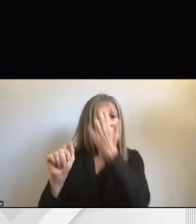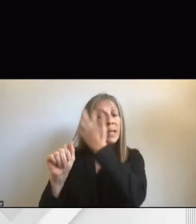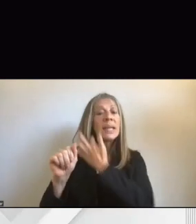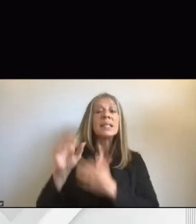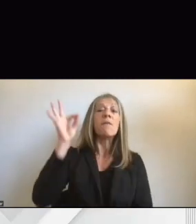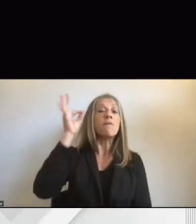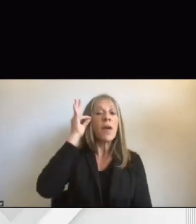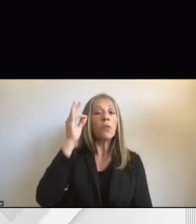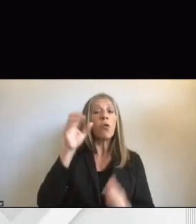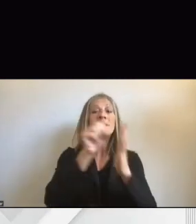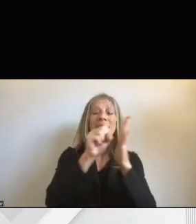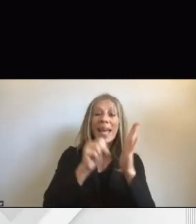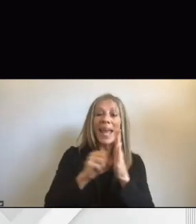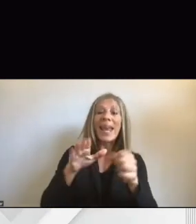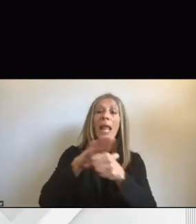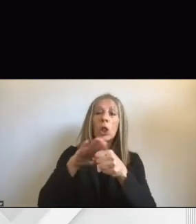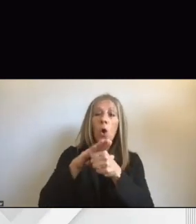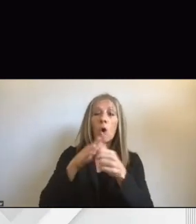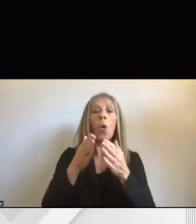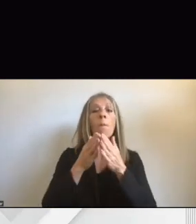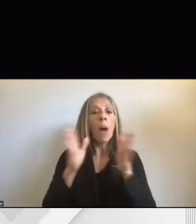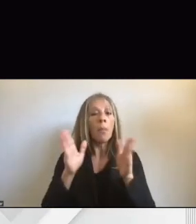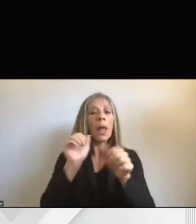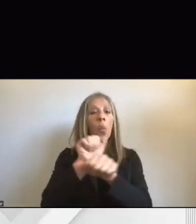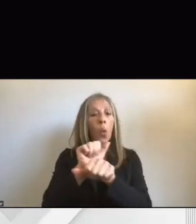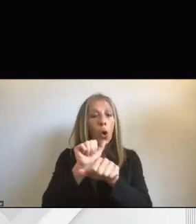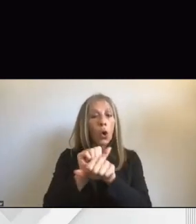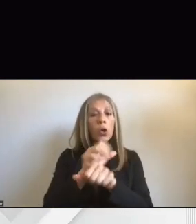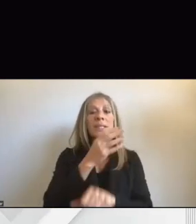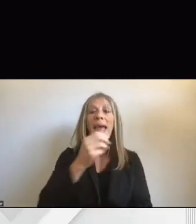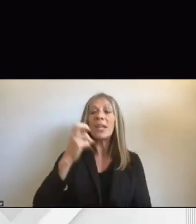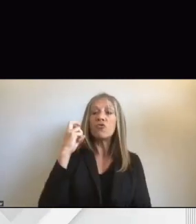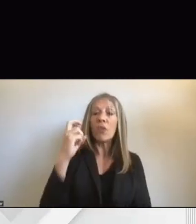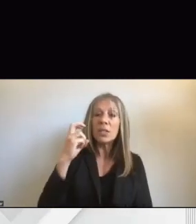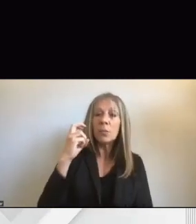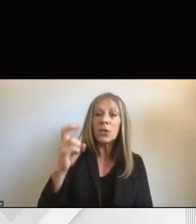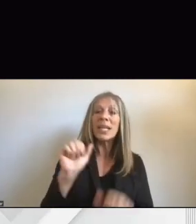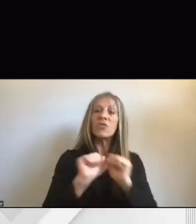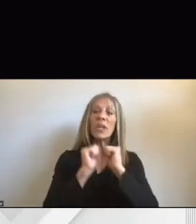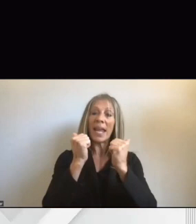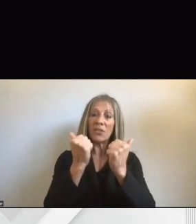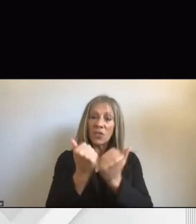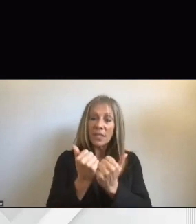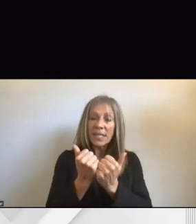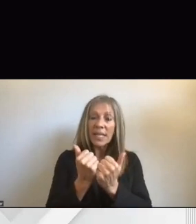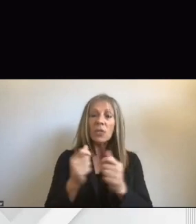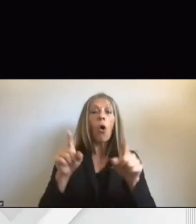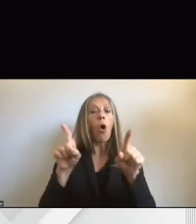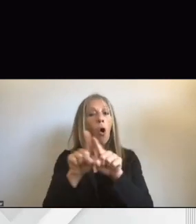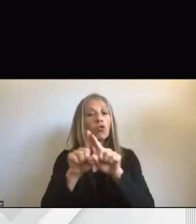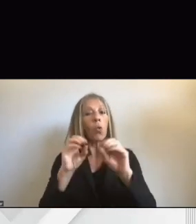federal, state, and local public works, and transportation agencies. As well as organizations